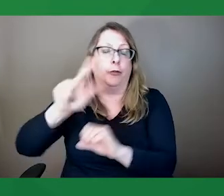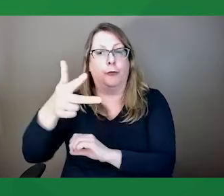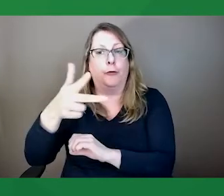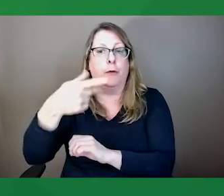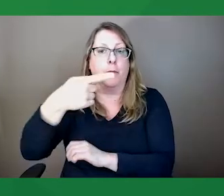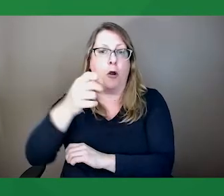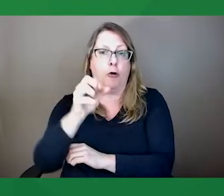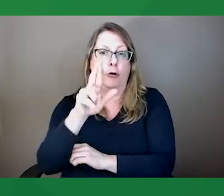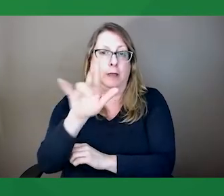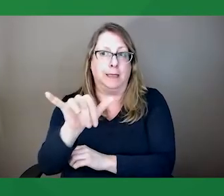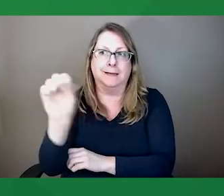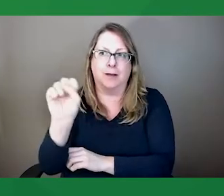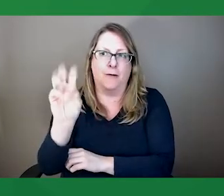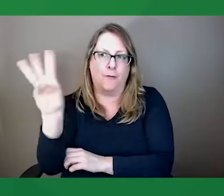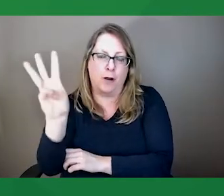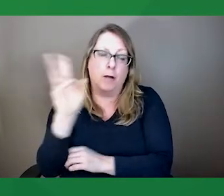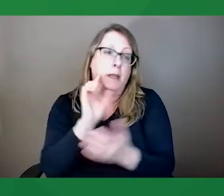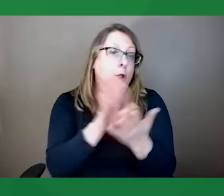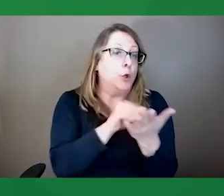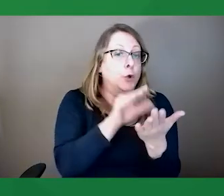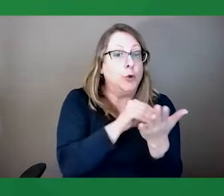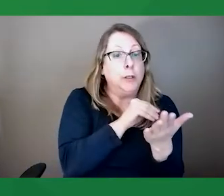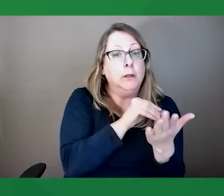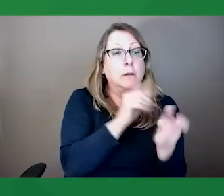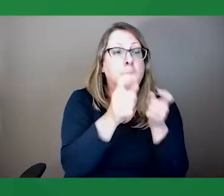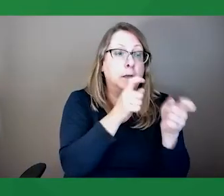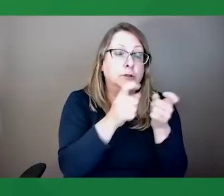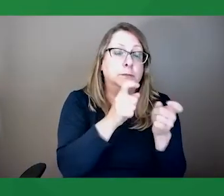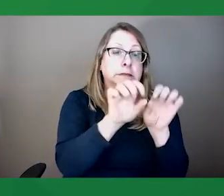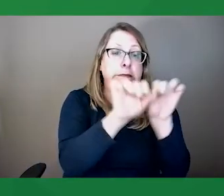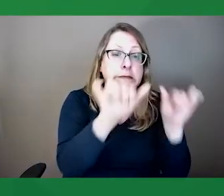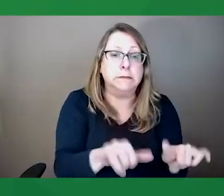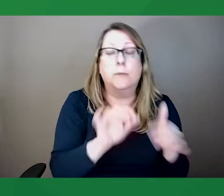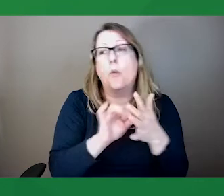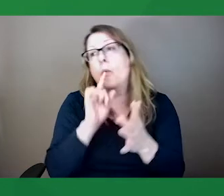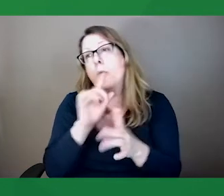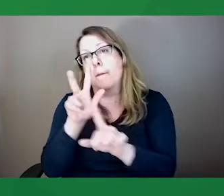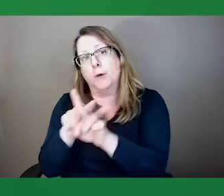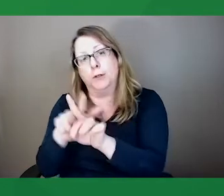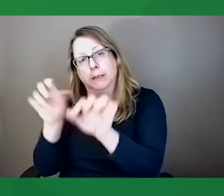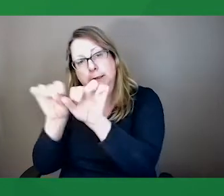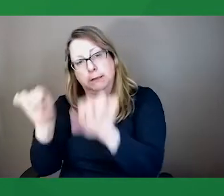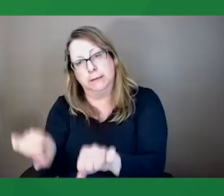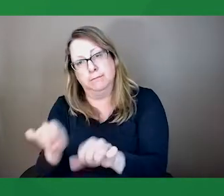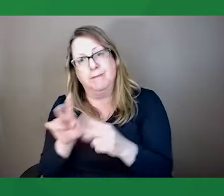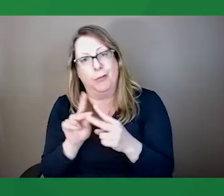whether it's going to be learning management systems or booking systems. Now it is important to understand